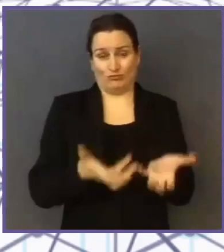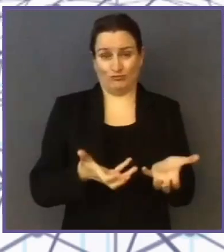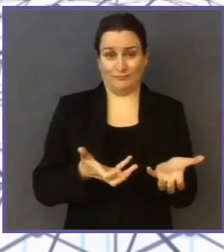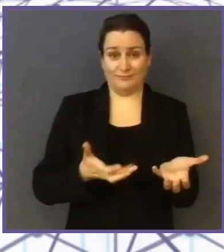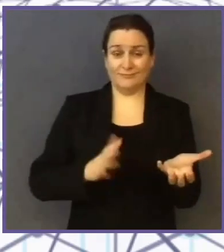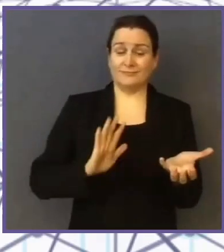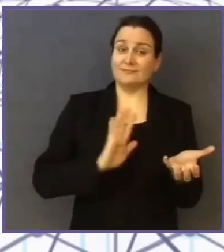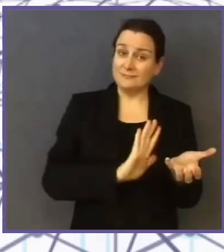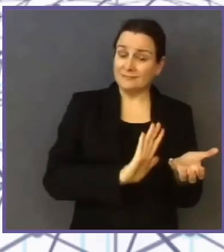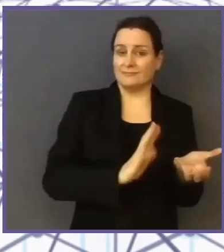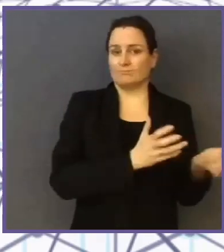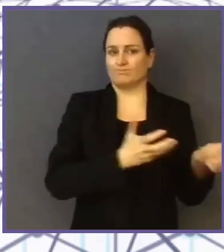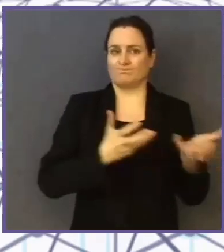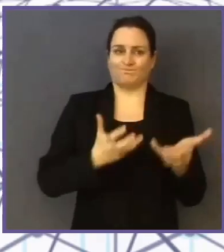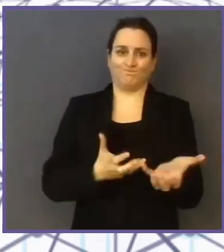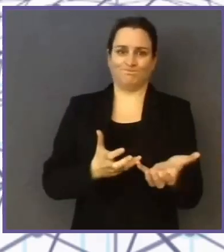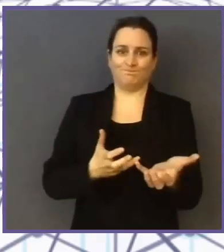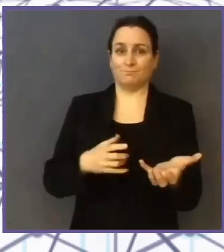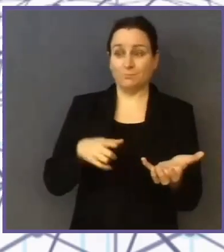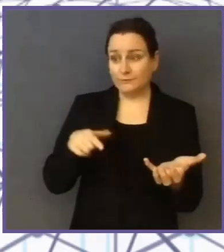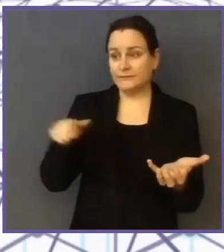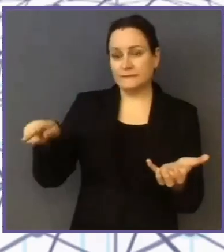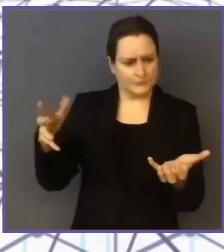and prove that efficacy.